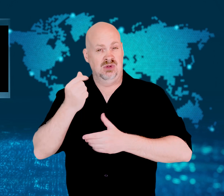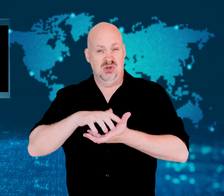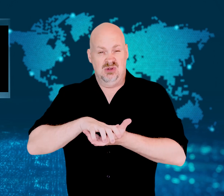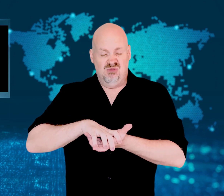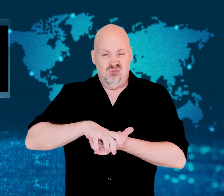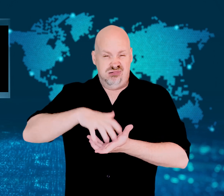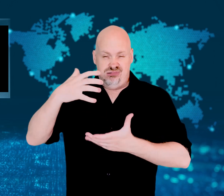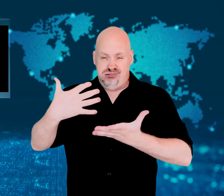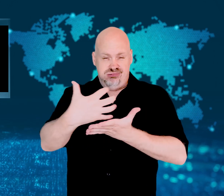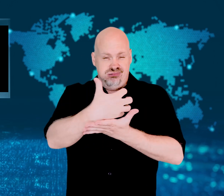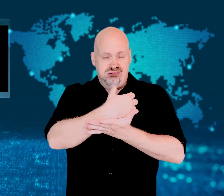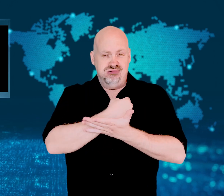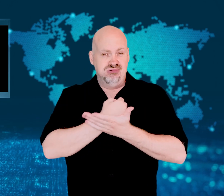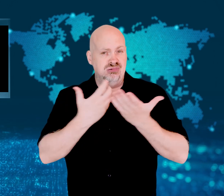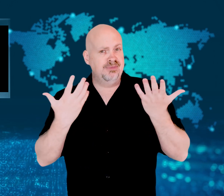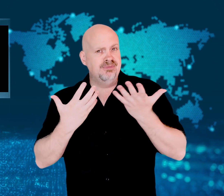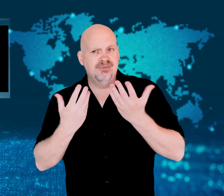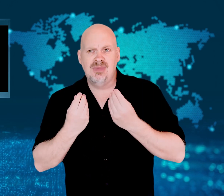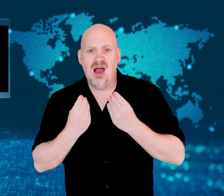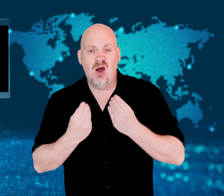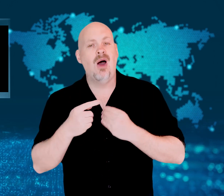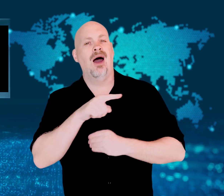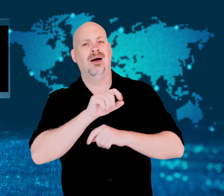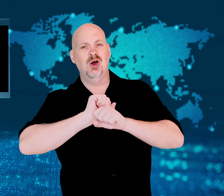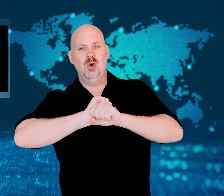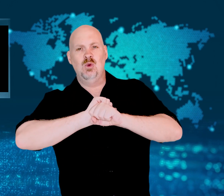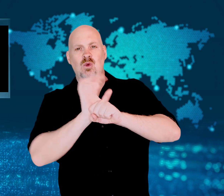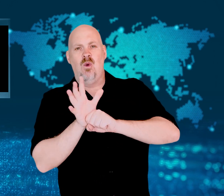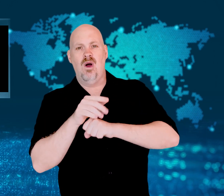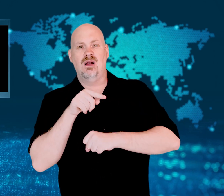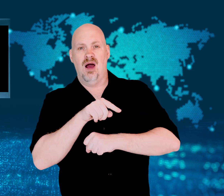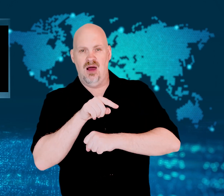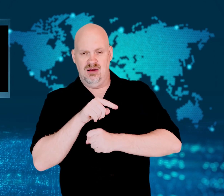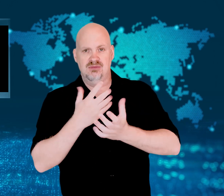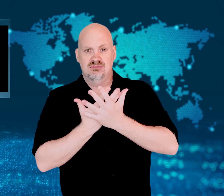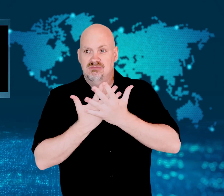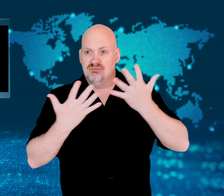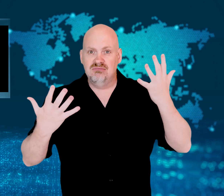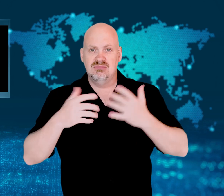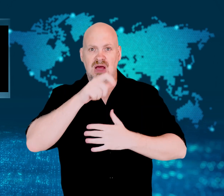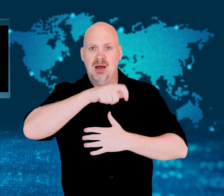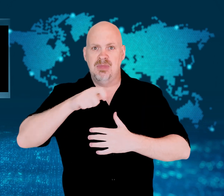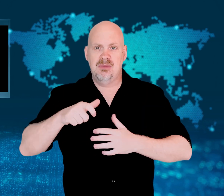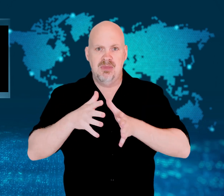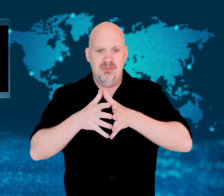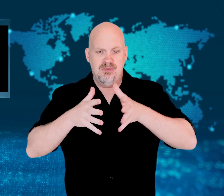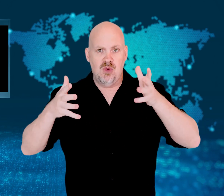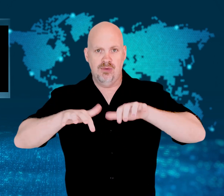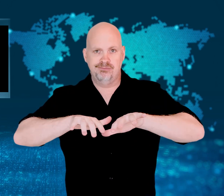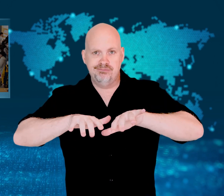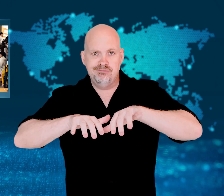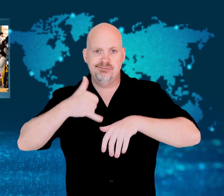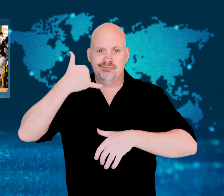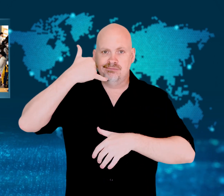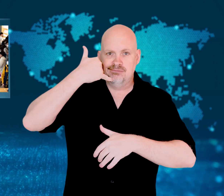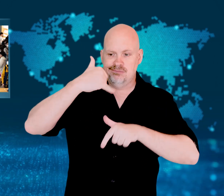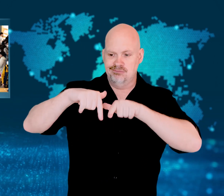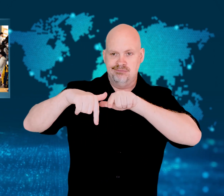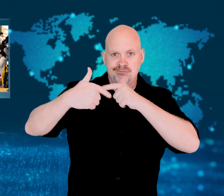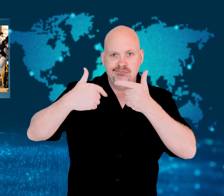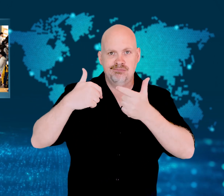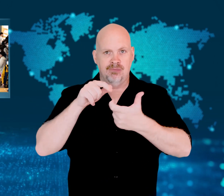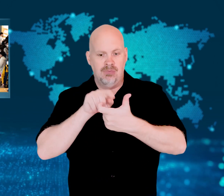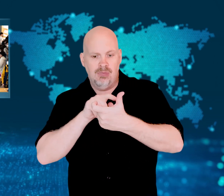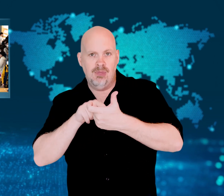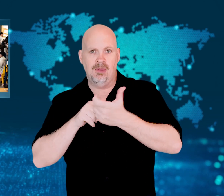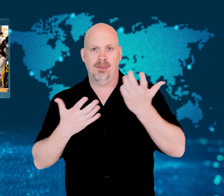The leap was attributed to the COVID-19 pandemic because people were more